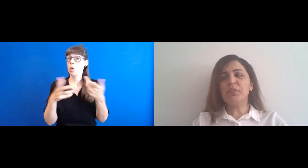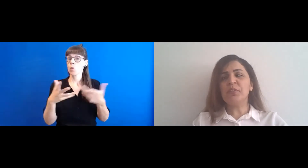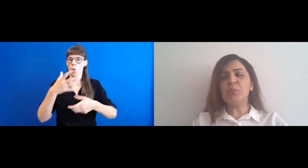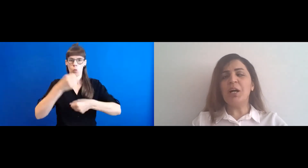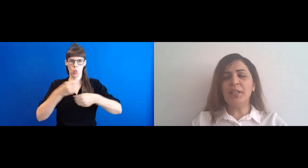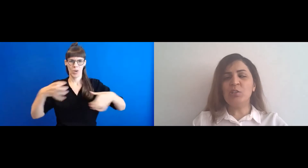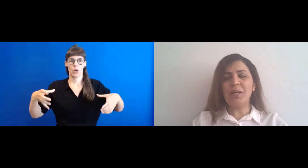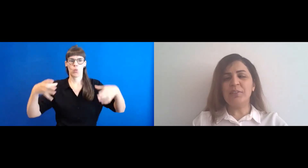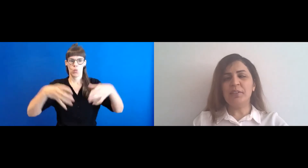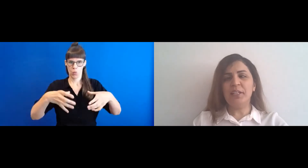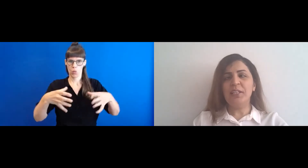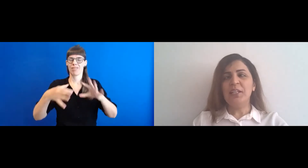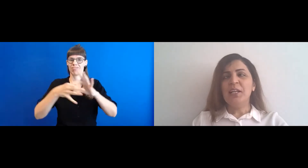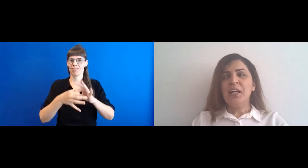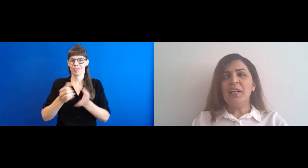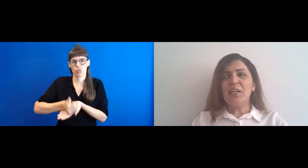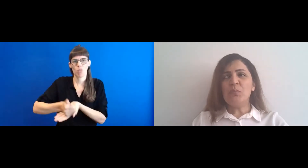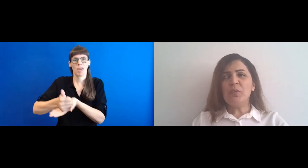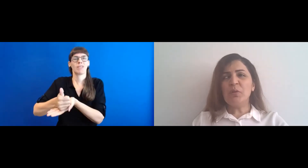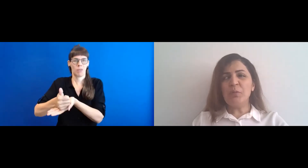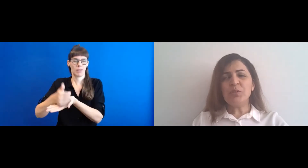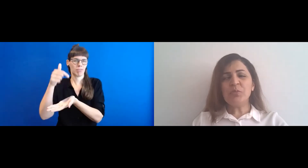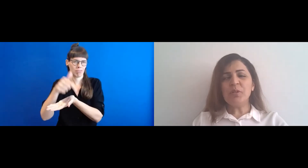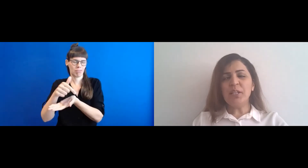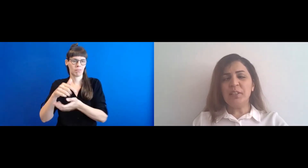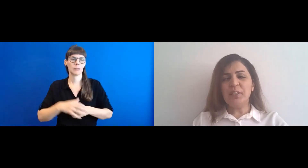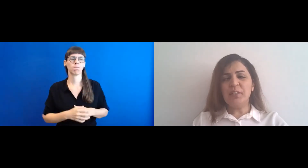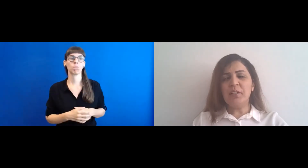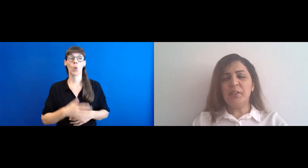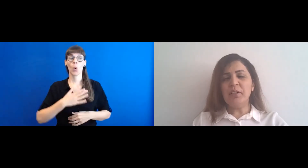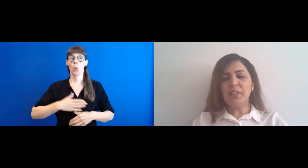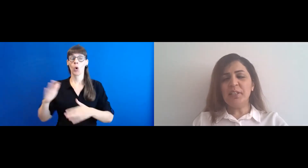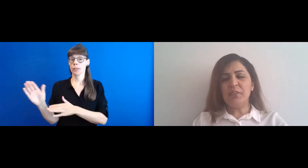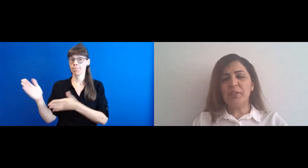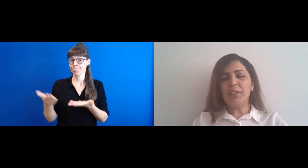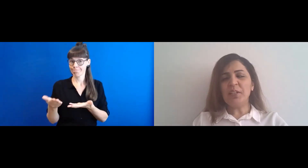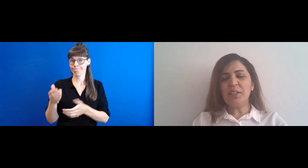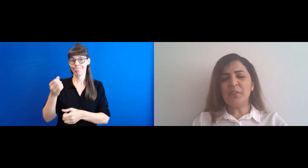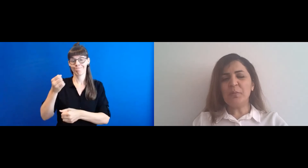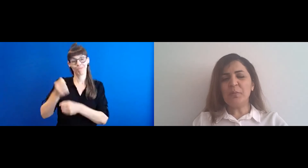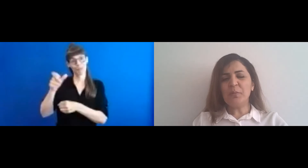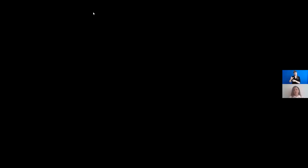United Nations disability inclusion strategy steam established a few workstreams to address the situation. One of them was the working group work